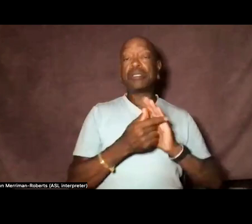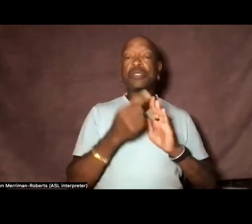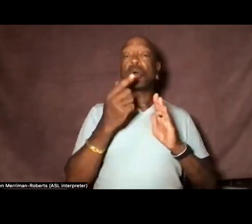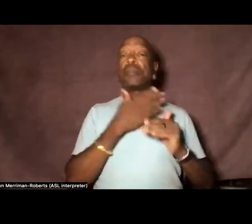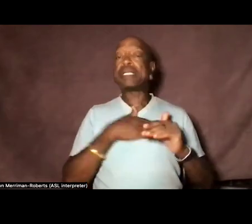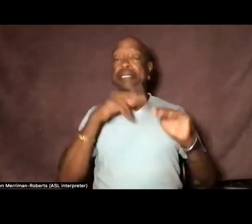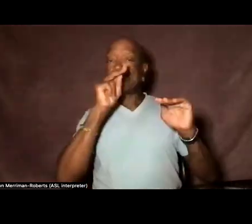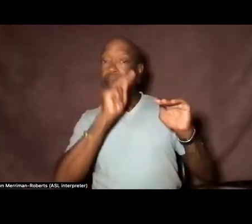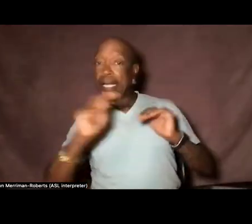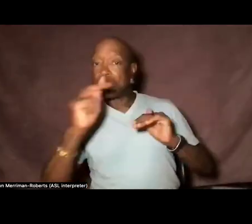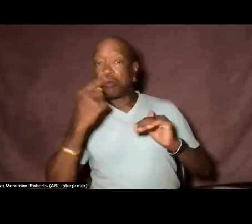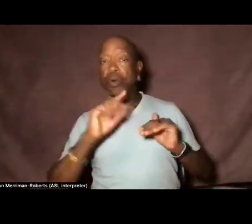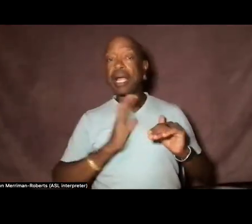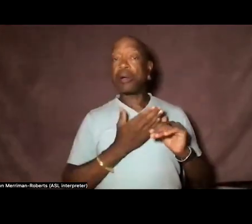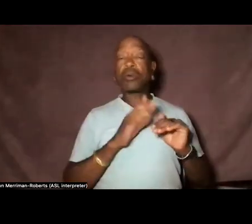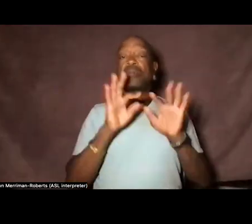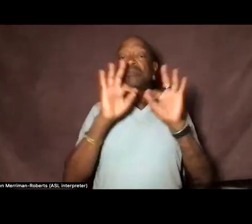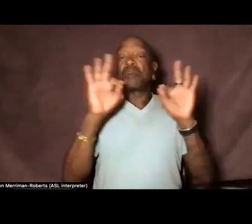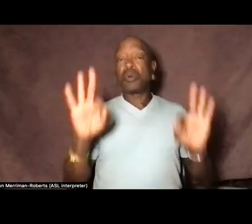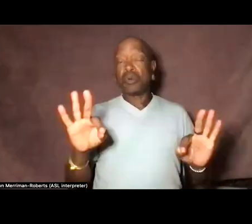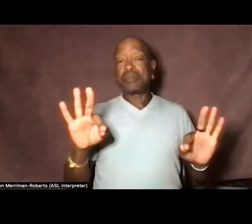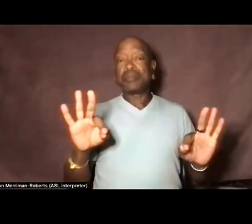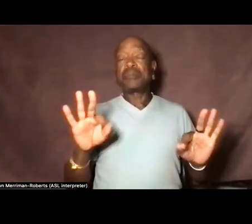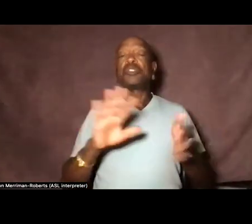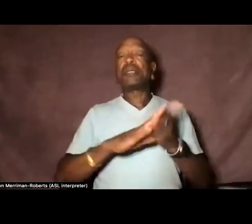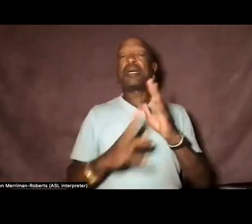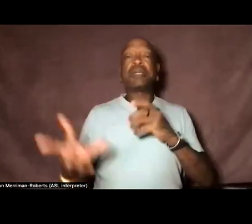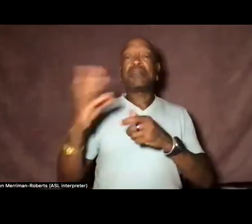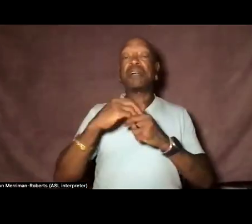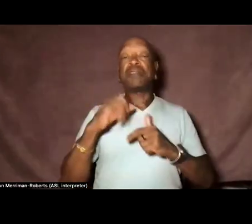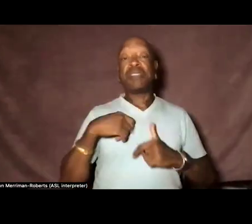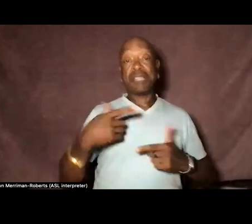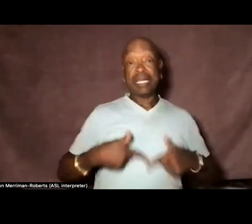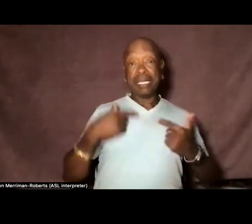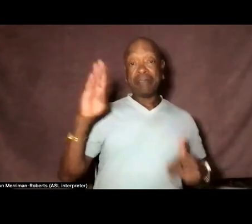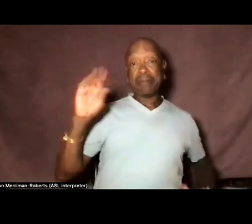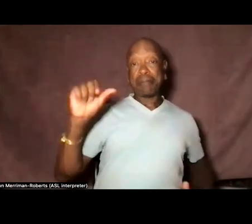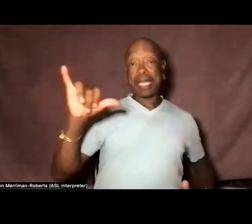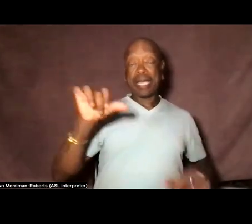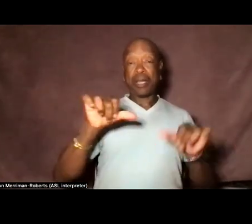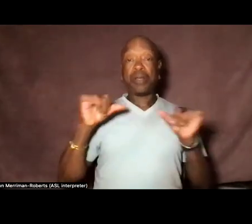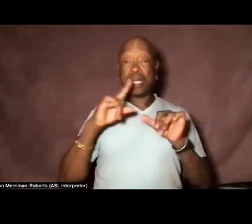get involved in this and if you're located in the Bay Area and want to plug into local actions here